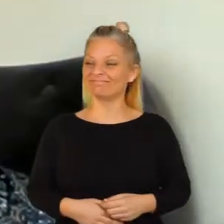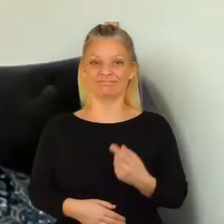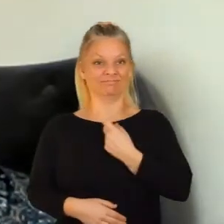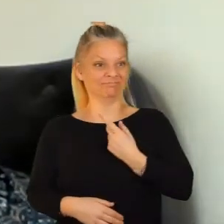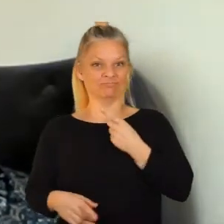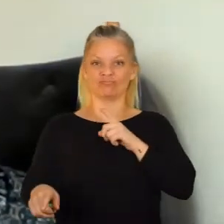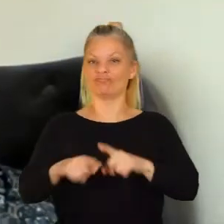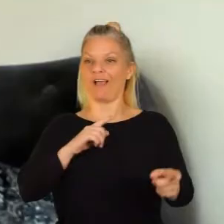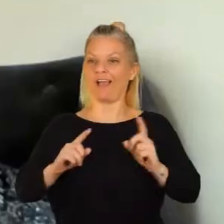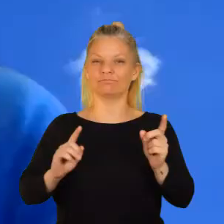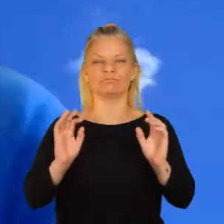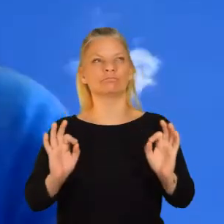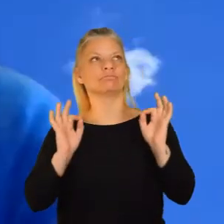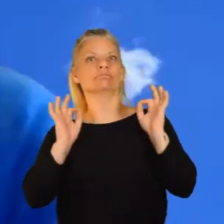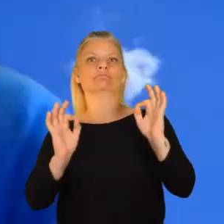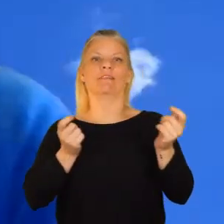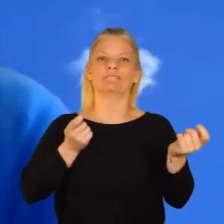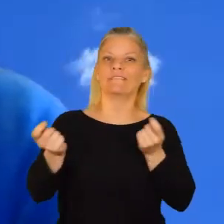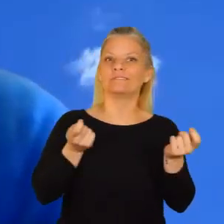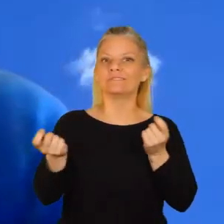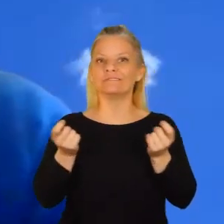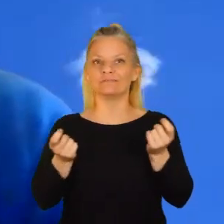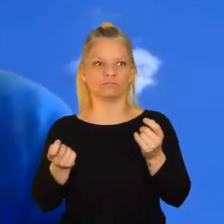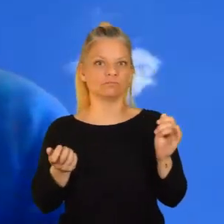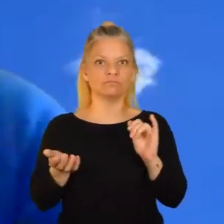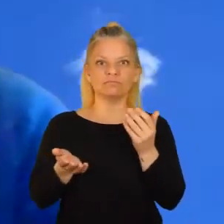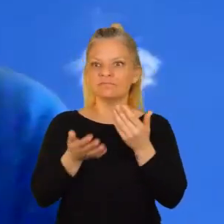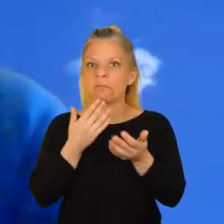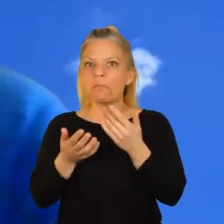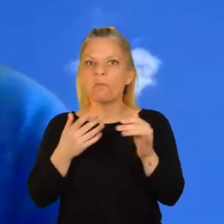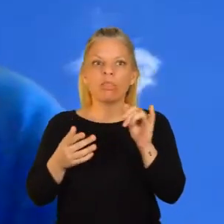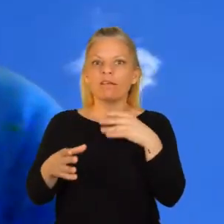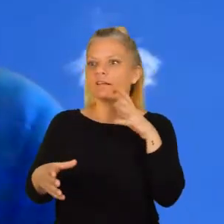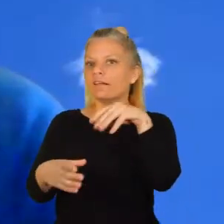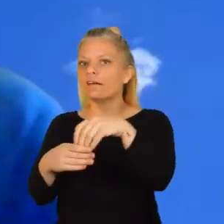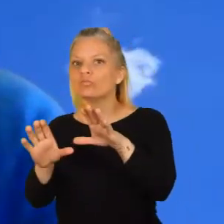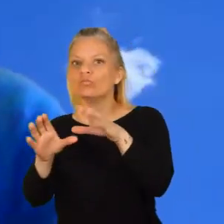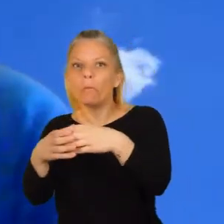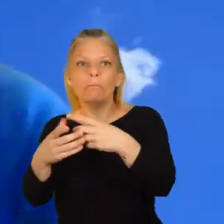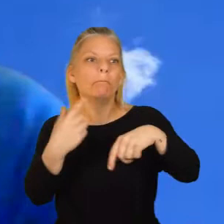Yeah and I'm nodding my head because I could so relate to that as well. I tried to be this perfect